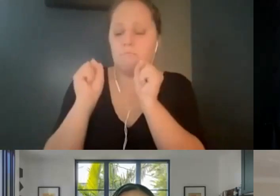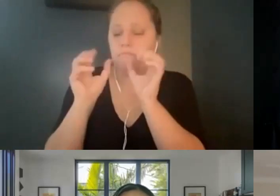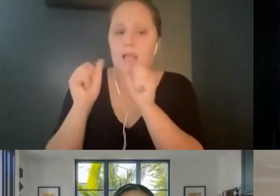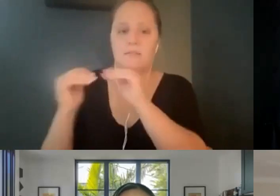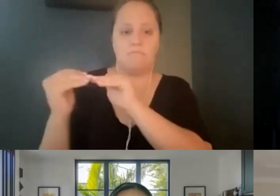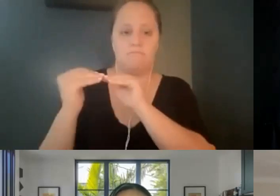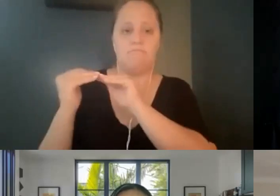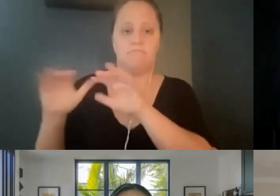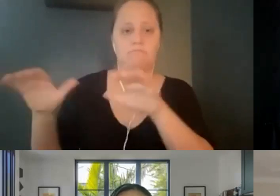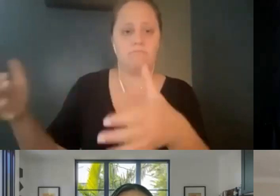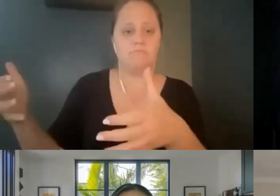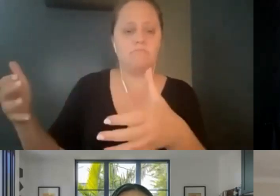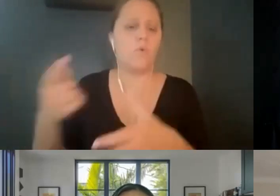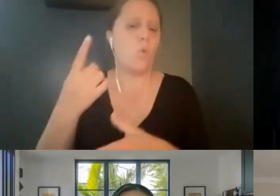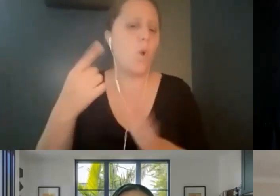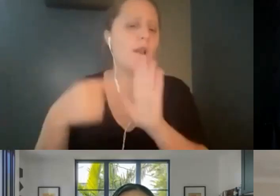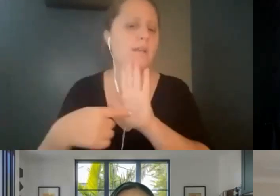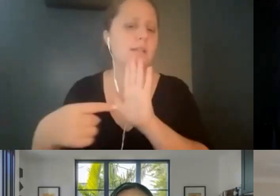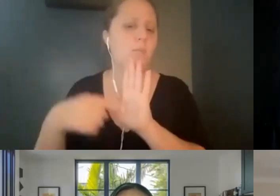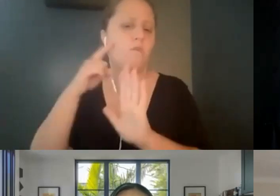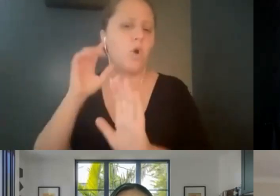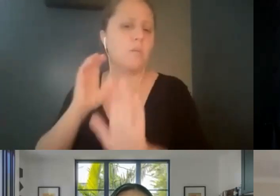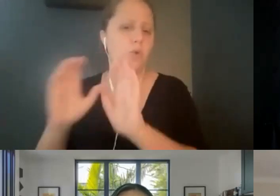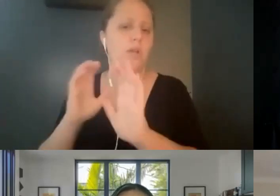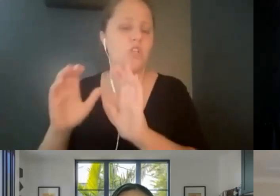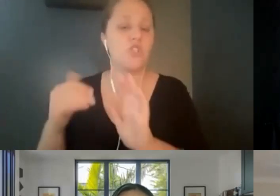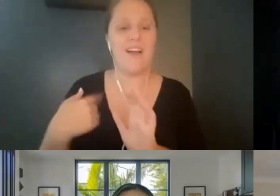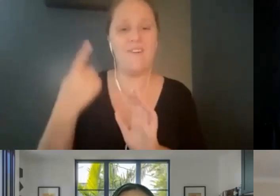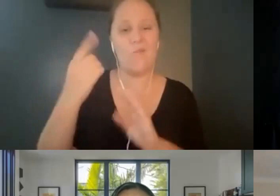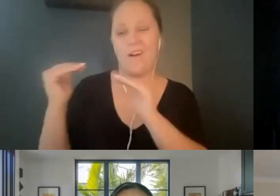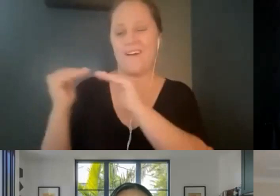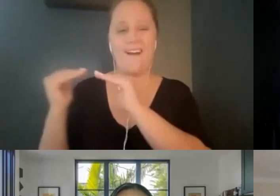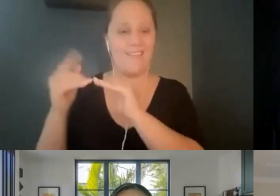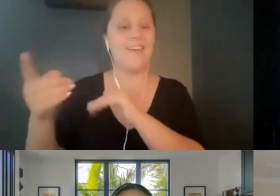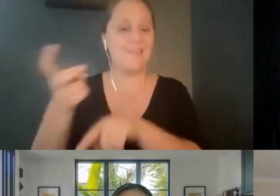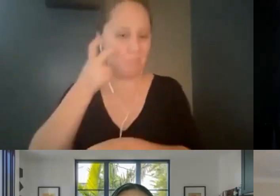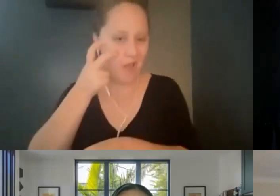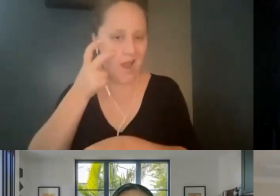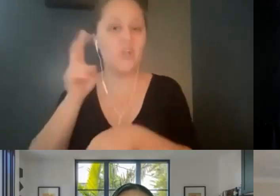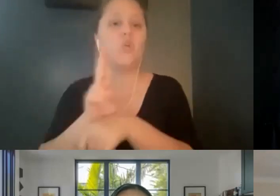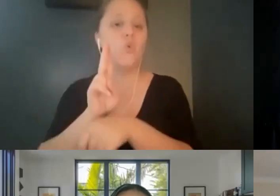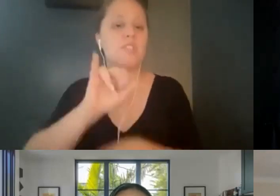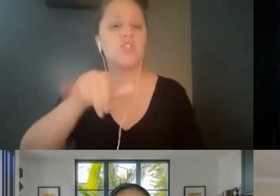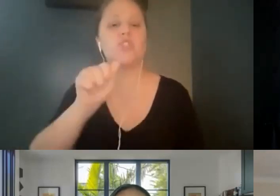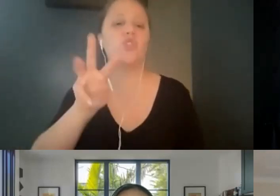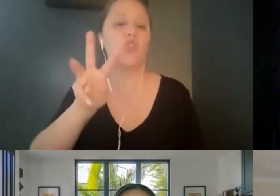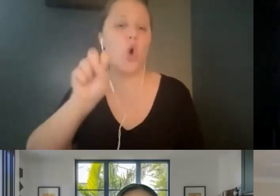Just as an example, on communications, I have one colleague that helps on a specialty program who is blind and uses JAWS for screen reader